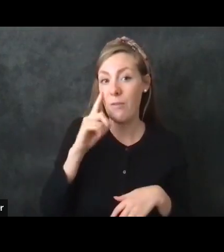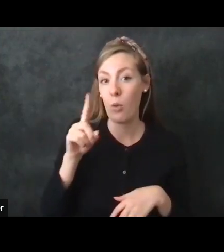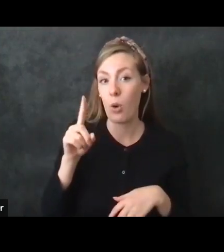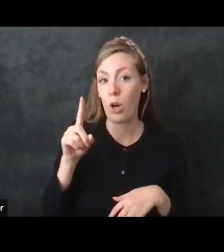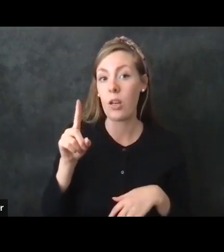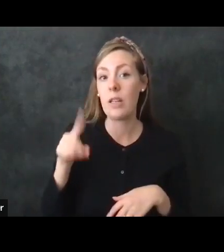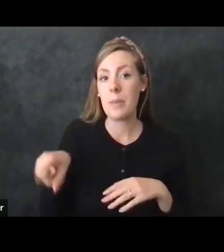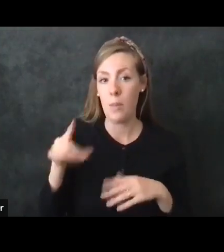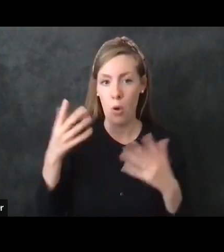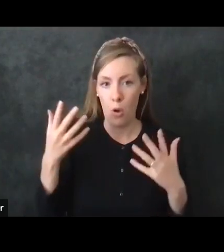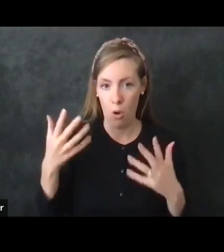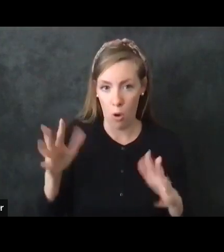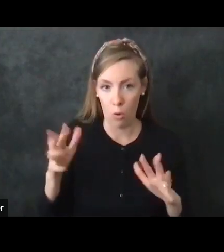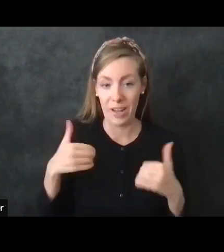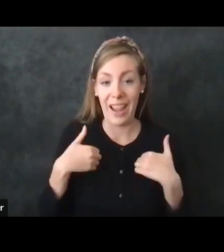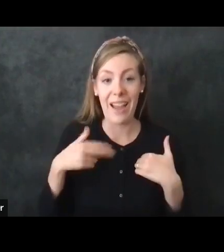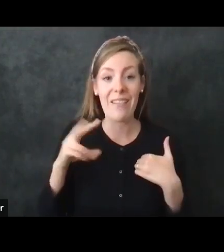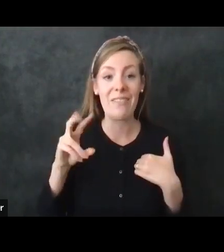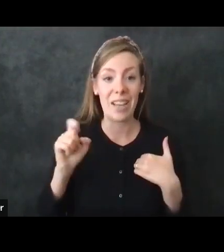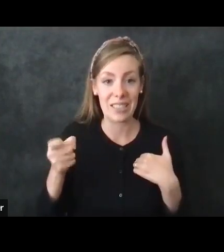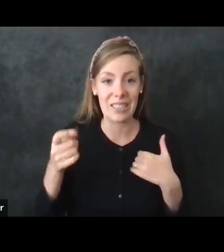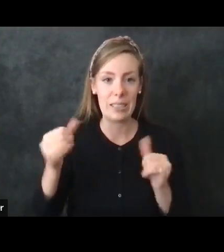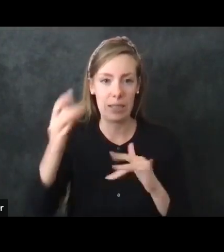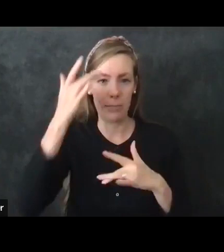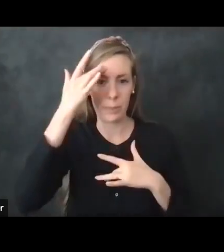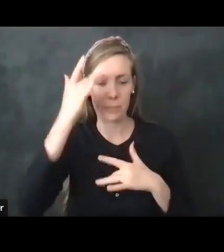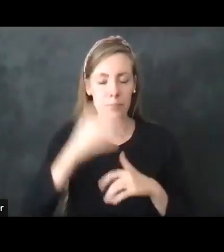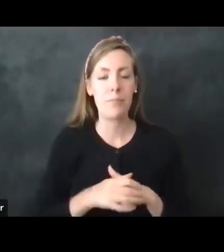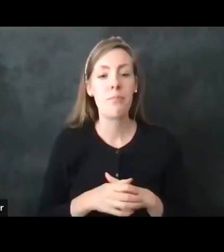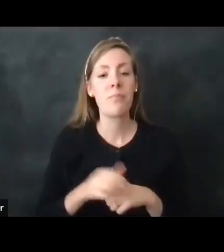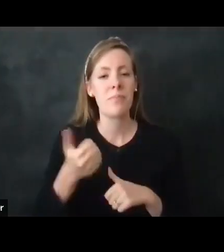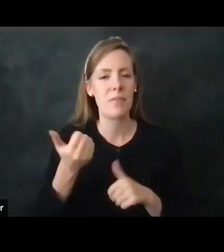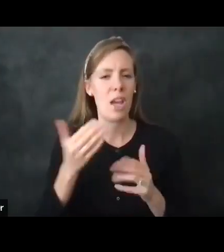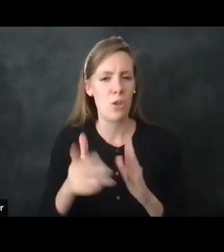So this is another way to demonstrate how effective the vaccine really is.